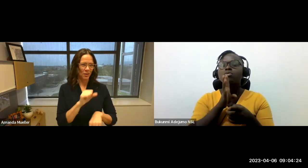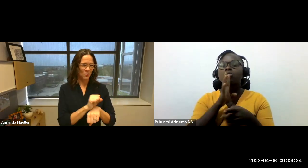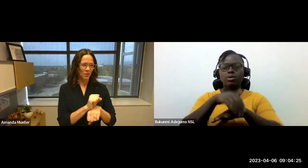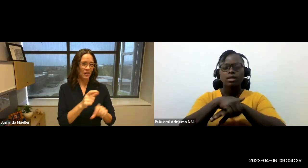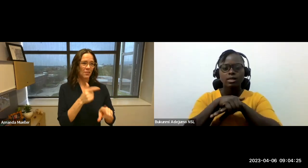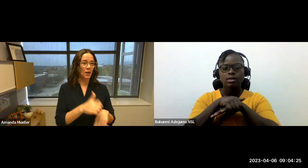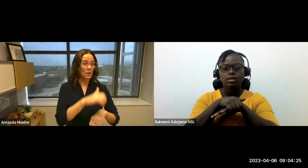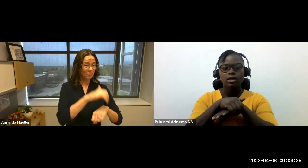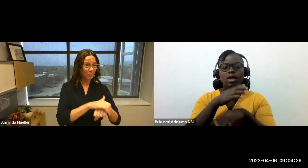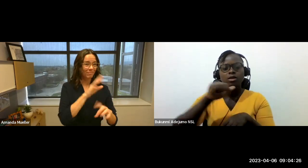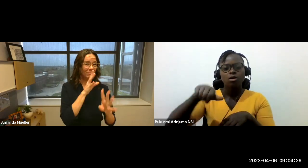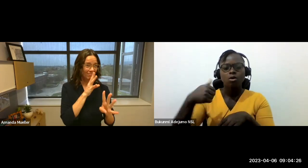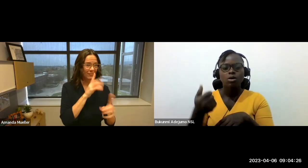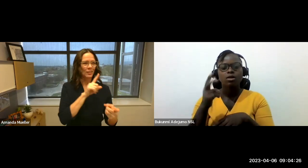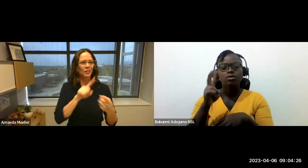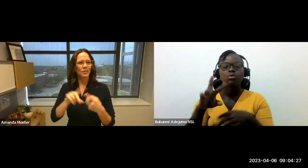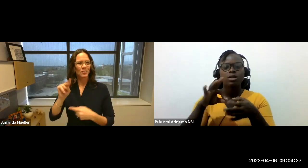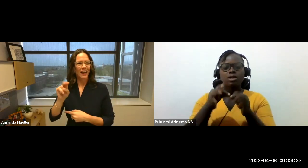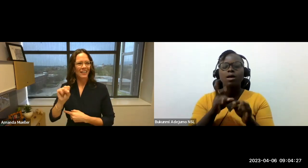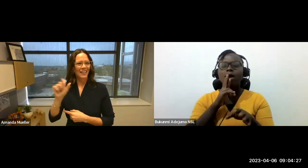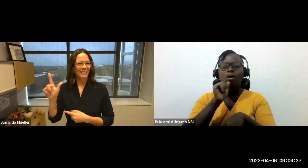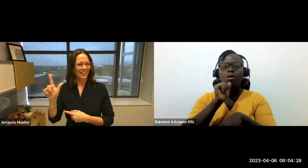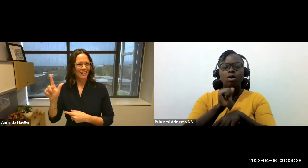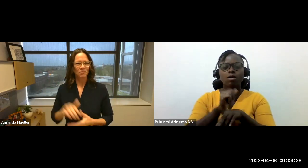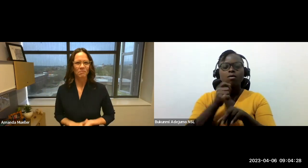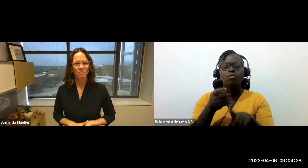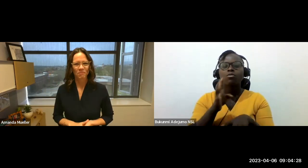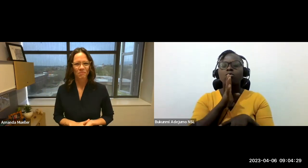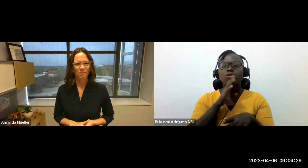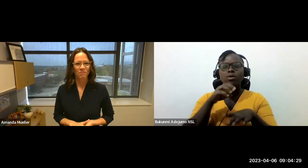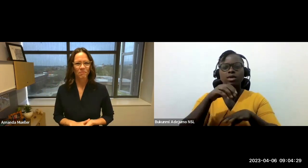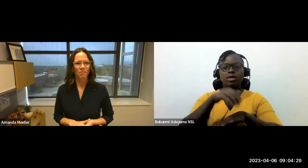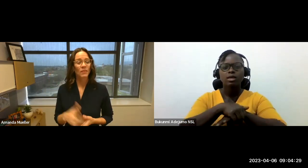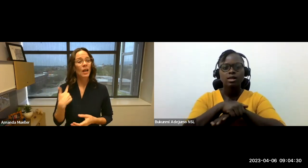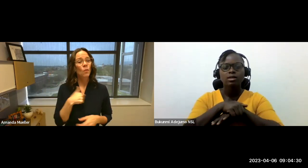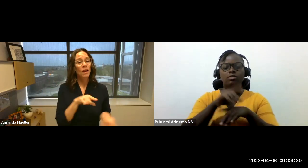and the other 2 interpreters are working from that spoken English into Nigerian sign language.